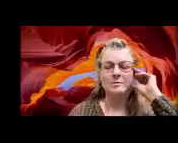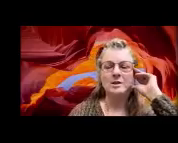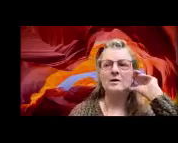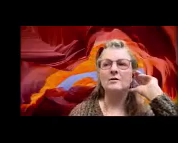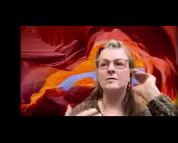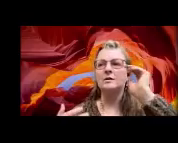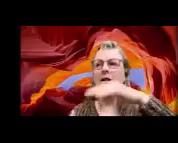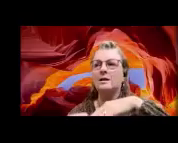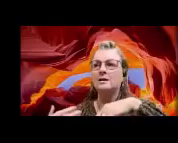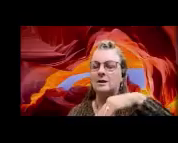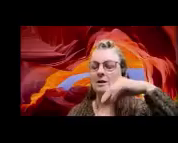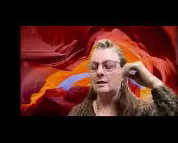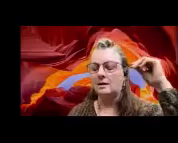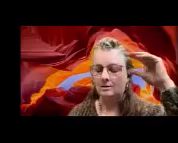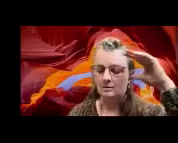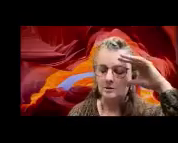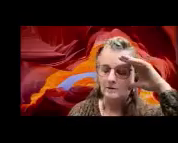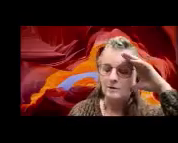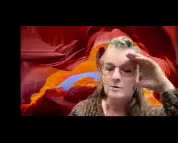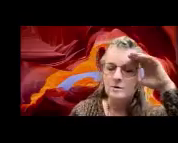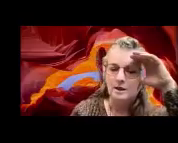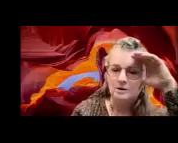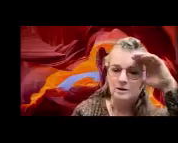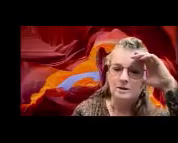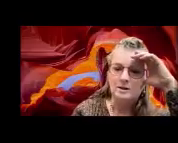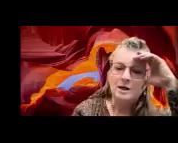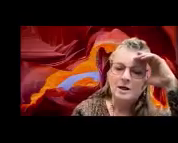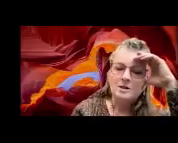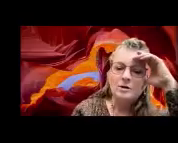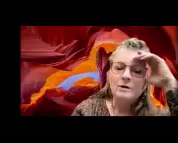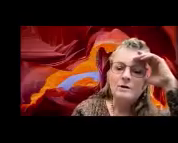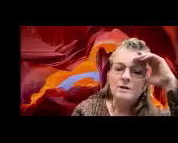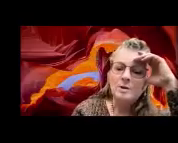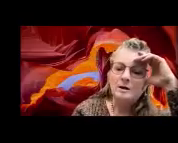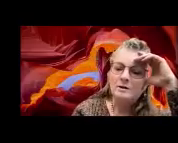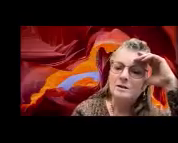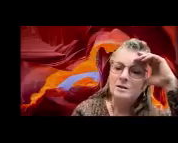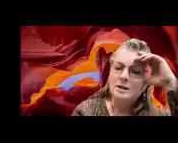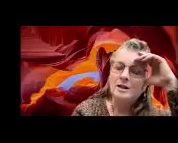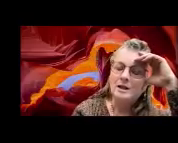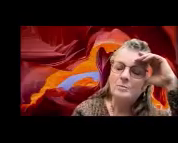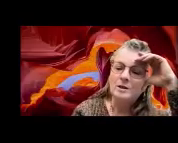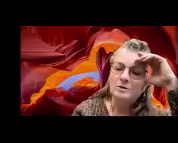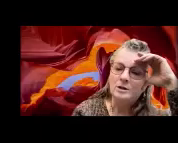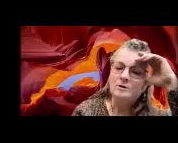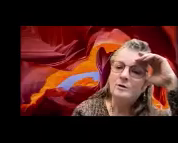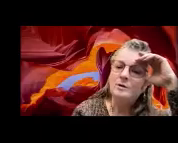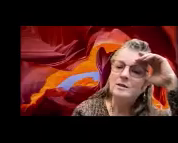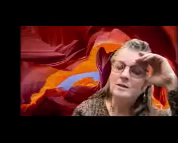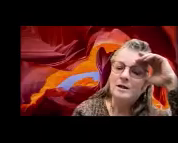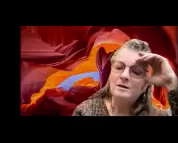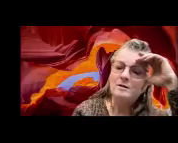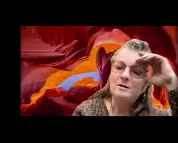themselves, they seek and receive their own diagnosis. So even if it's parents like, think about your interviewing style.